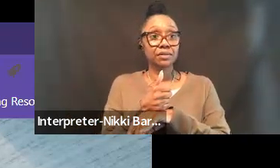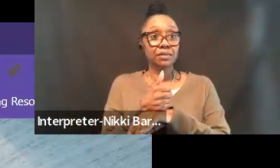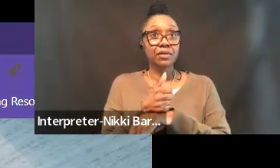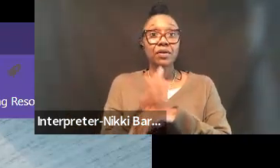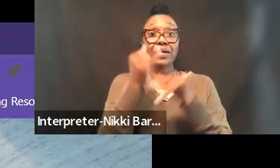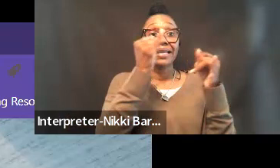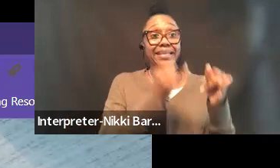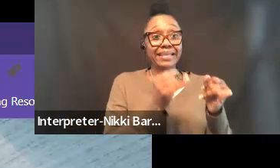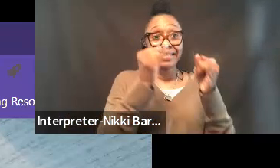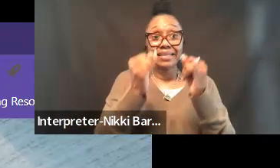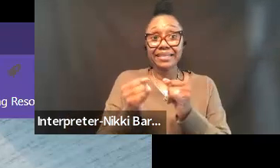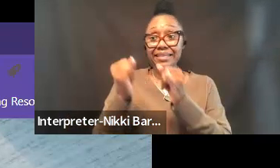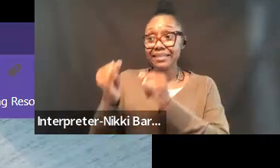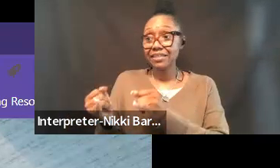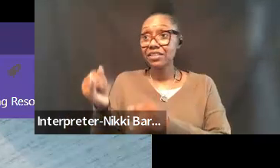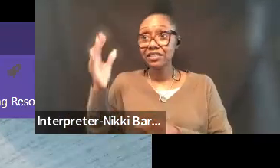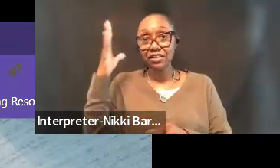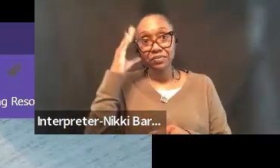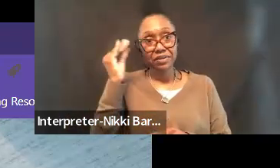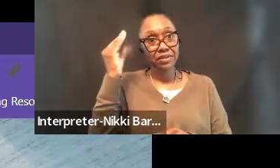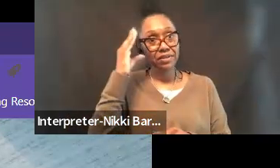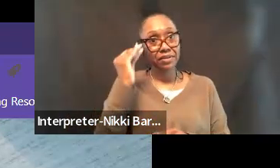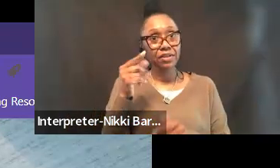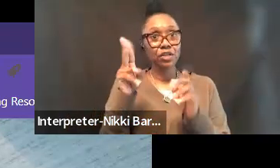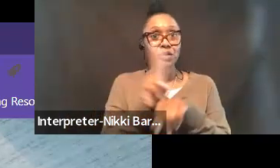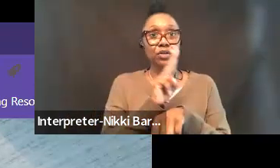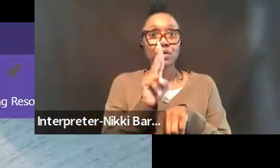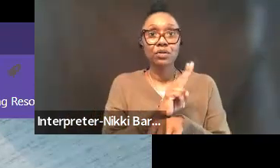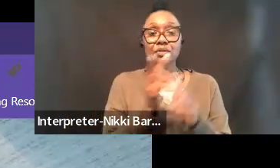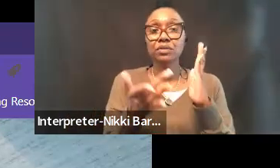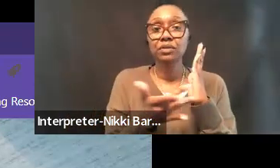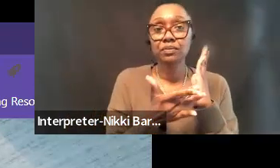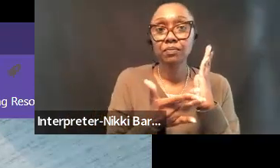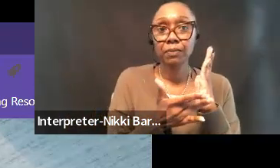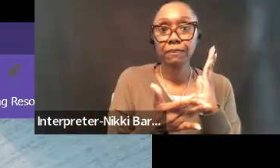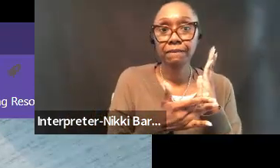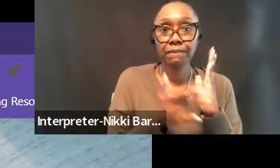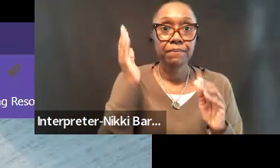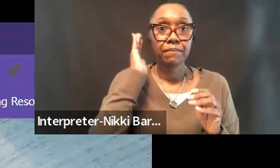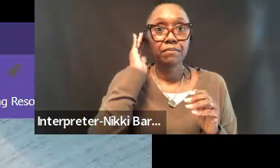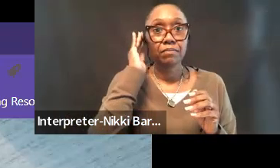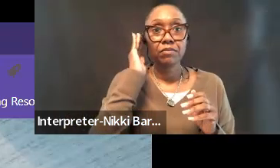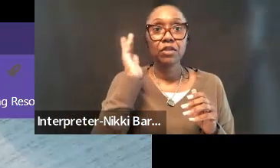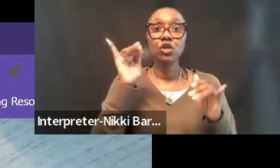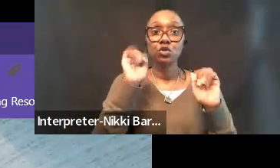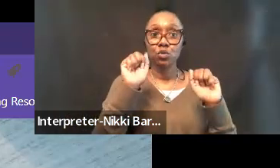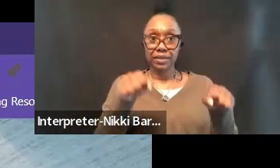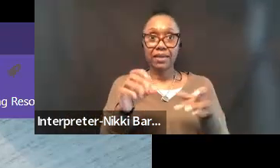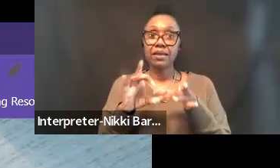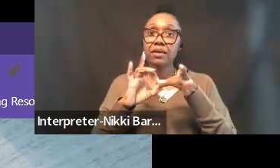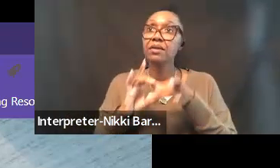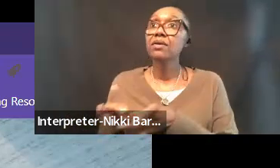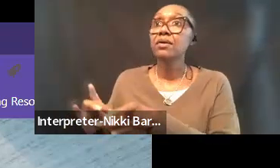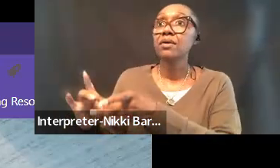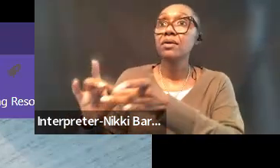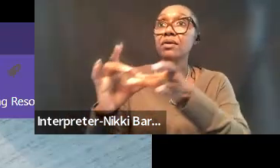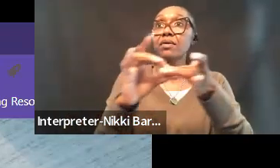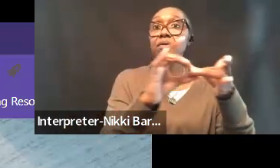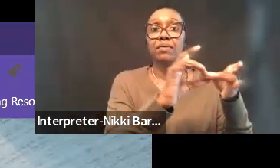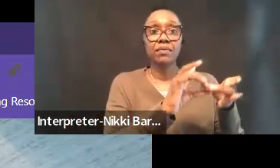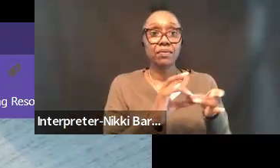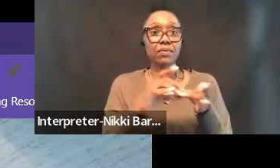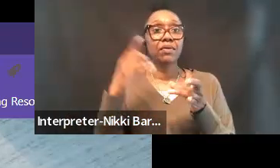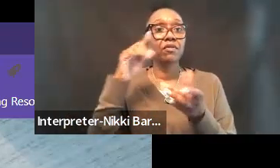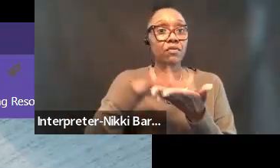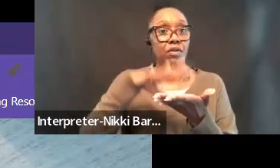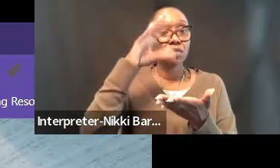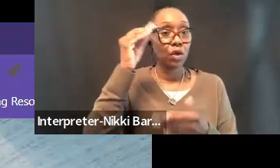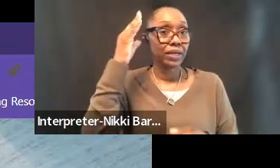Each individual's experience using technology. You can collaborate and you can create authentic learning experiences.